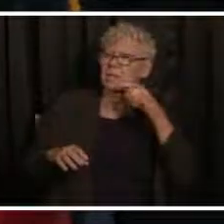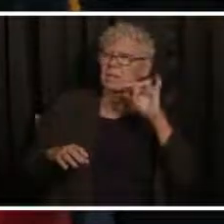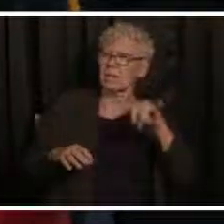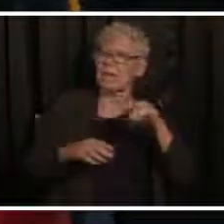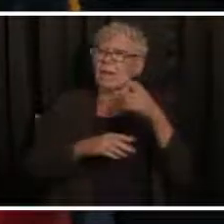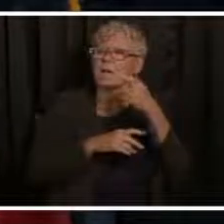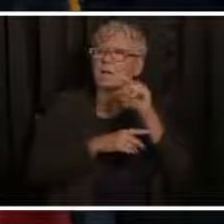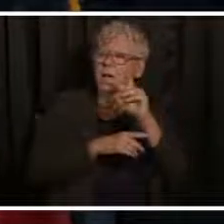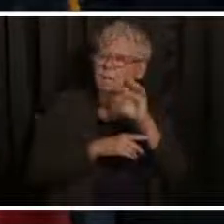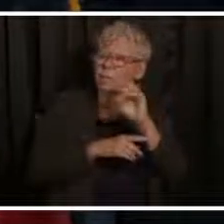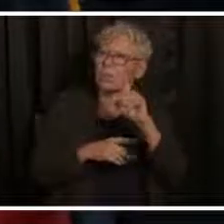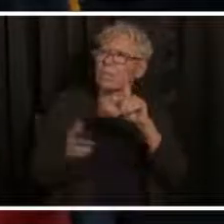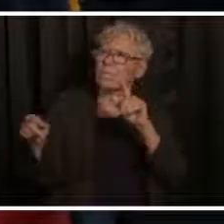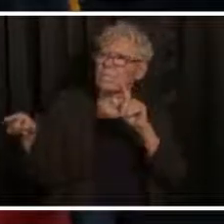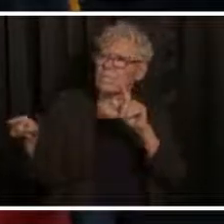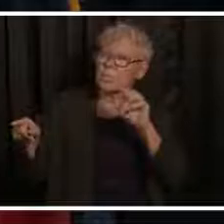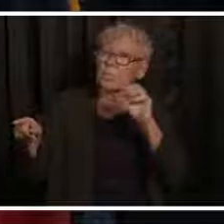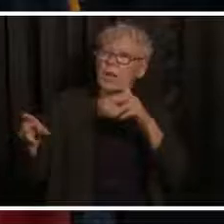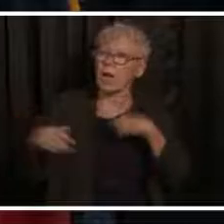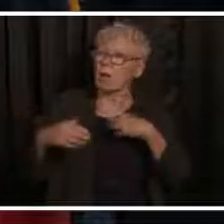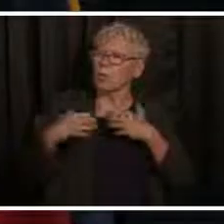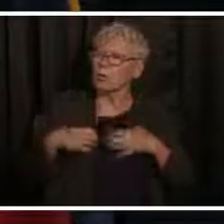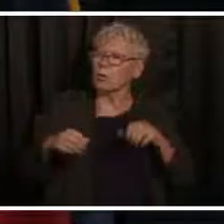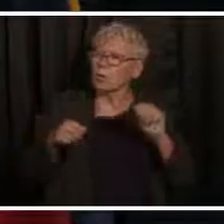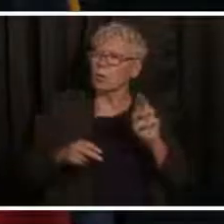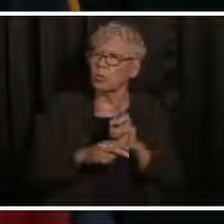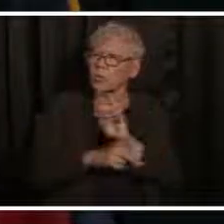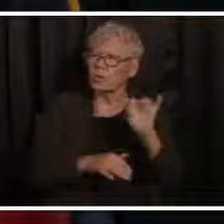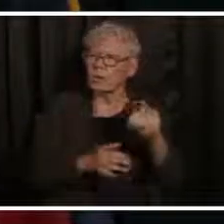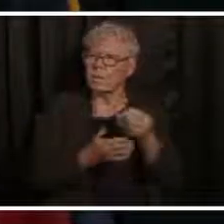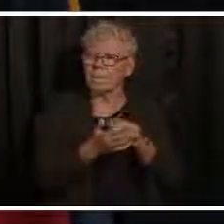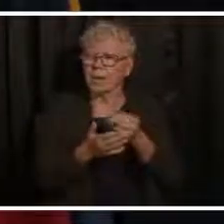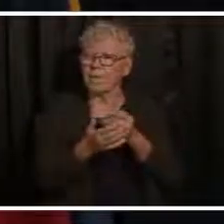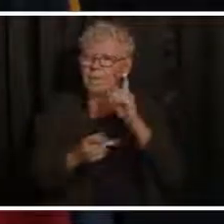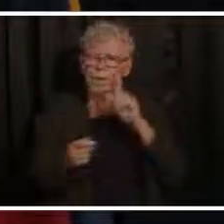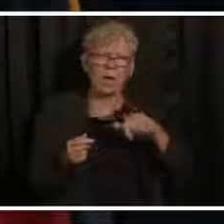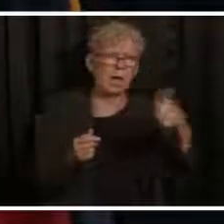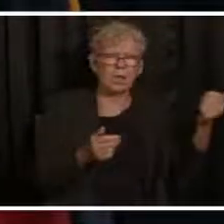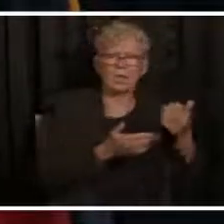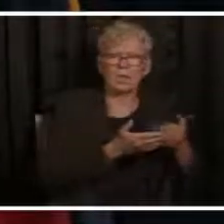could use the money for something else but this is six to 800 million 800 million dollars uh that federal